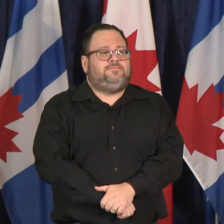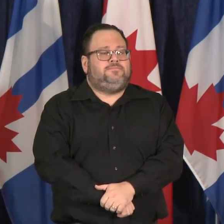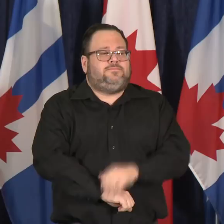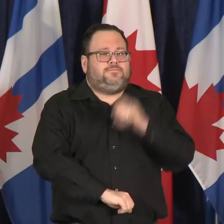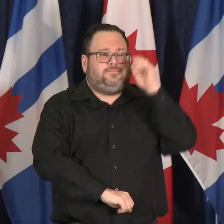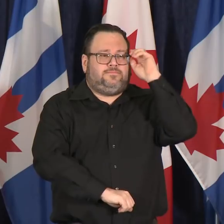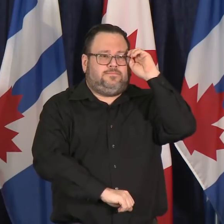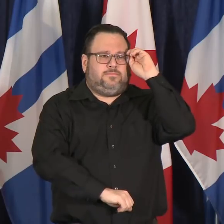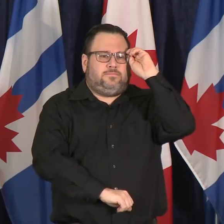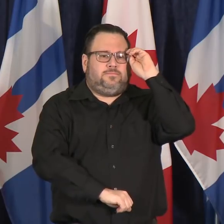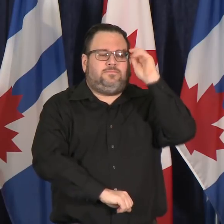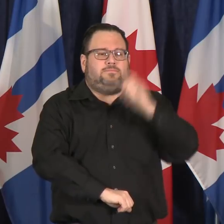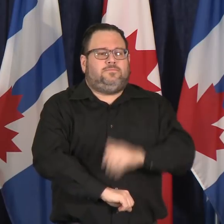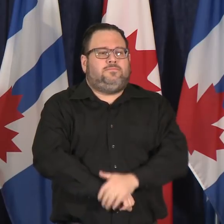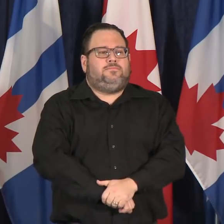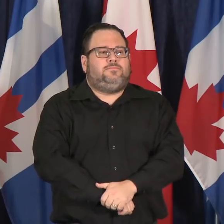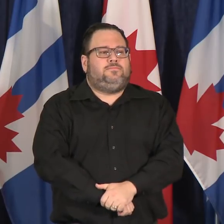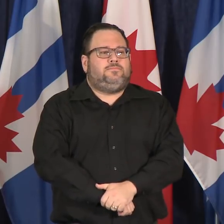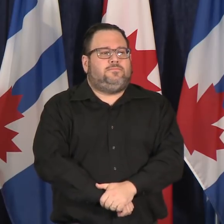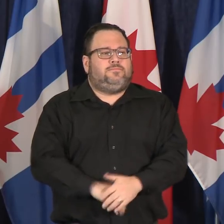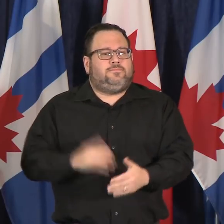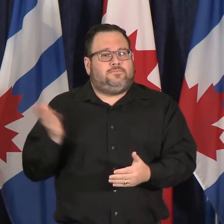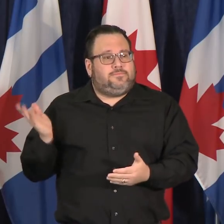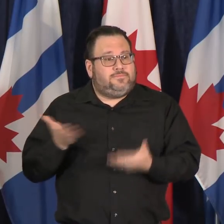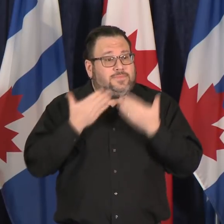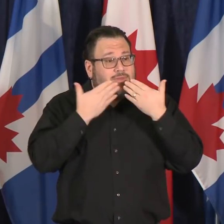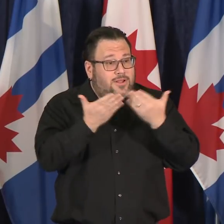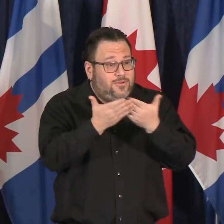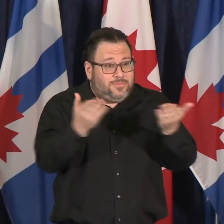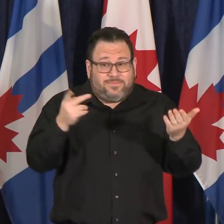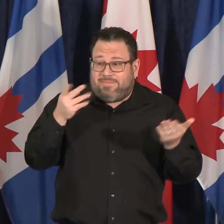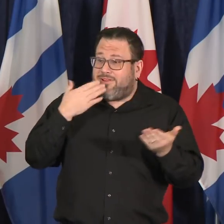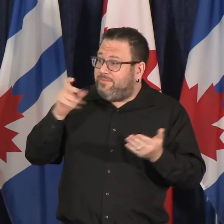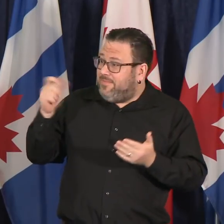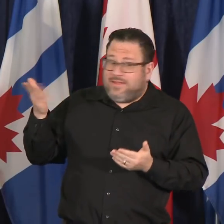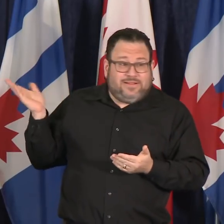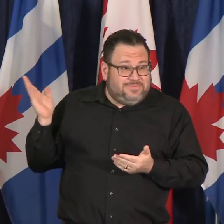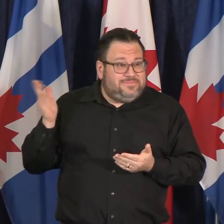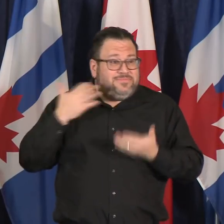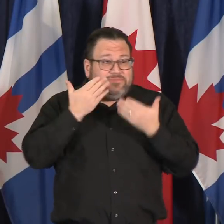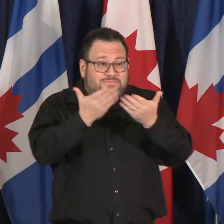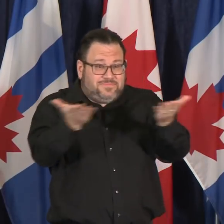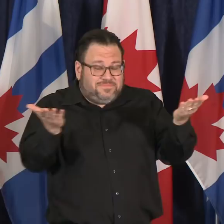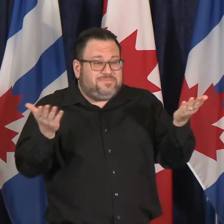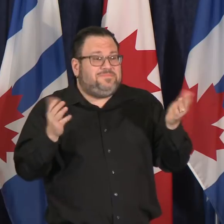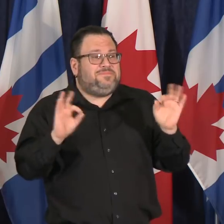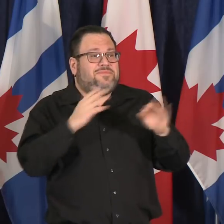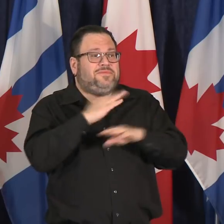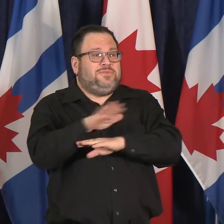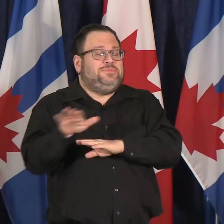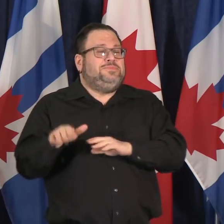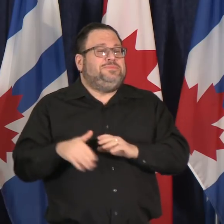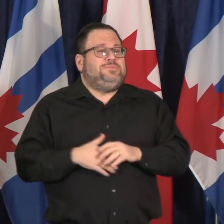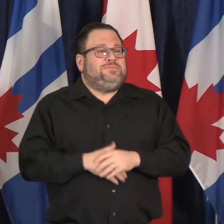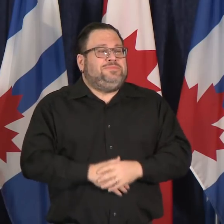Thank You chief peg and good afternoon everybody since our last update we have